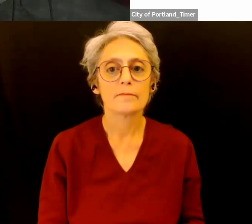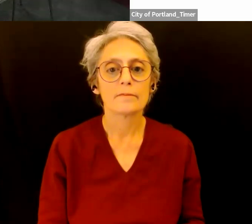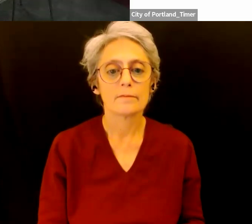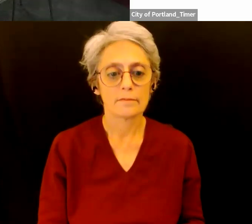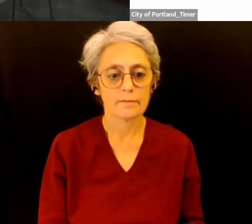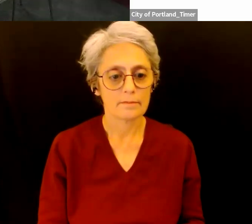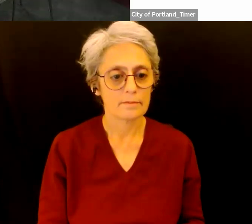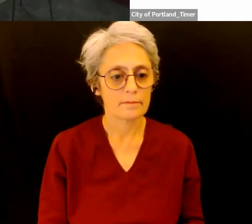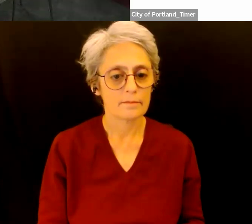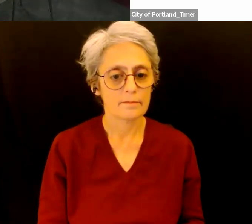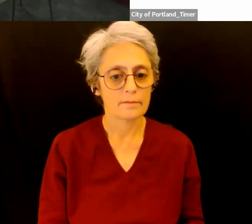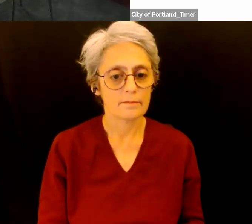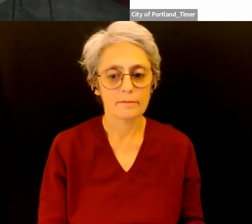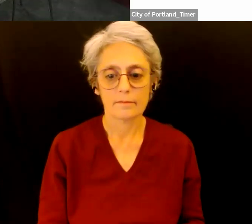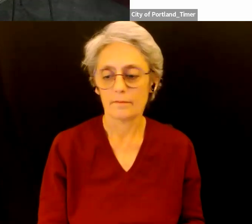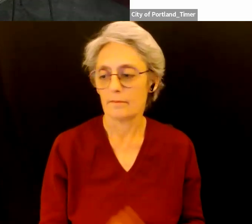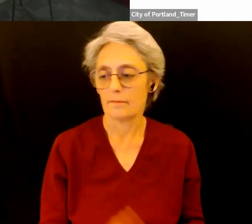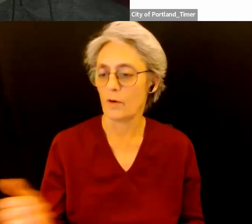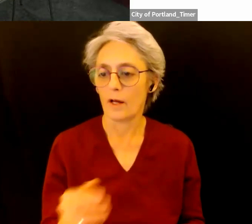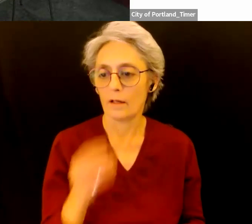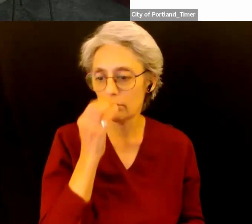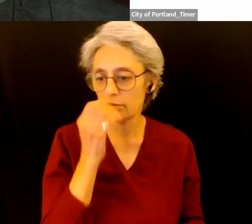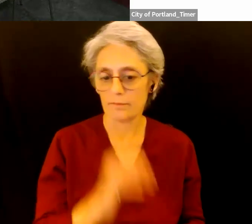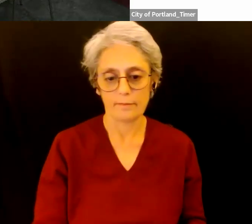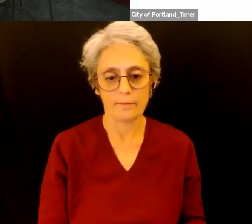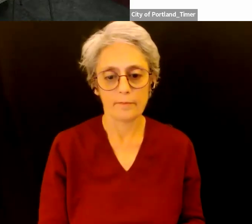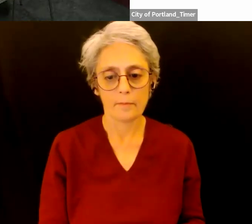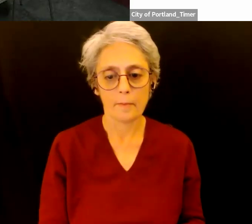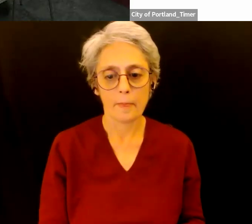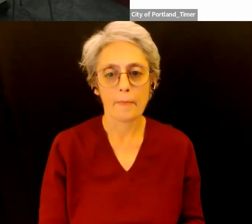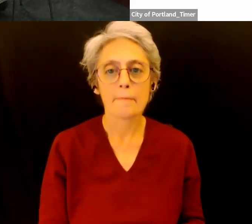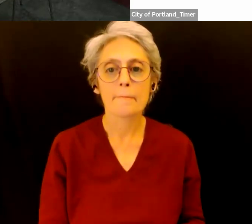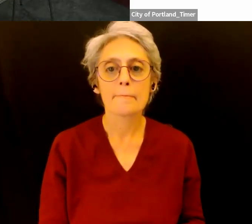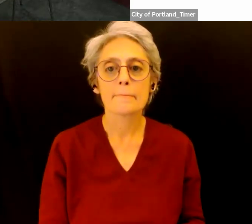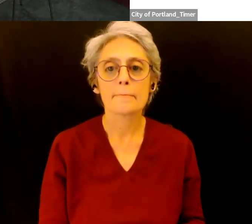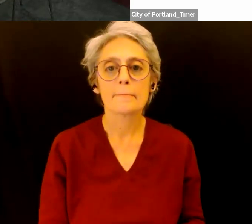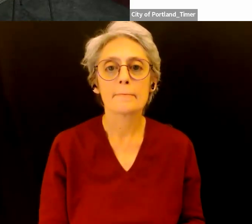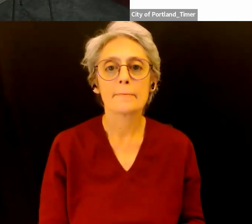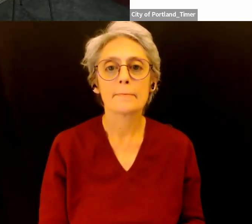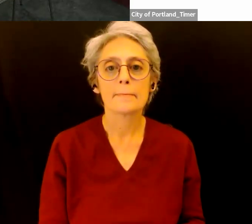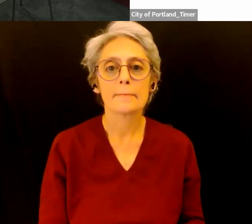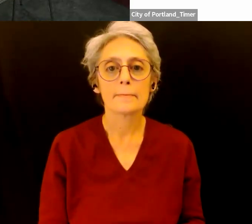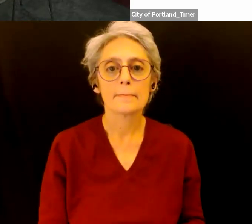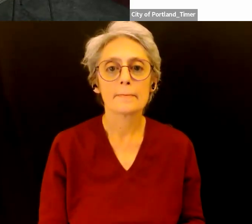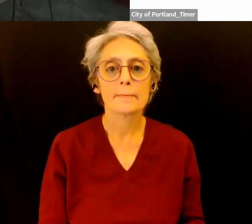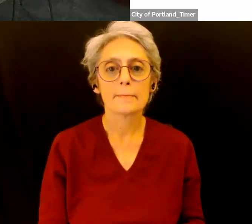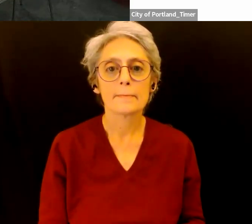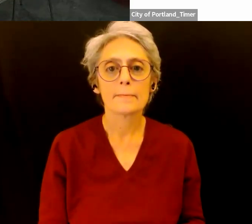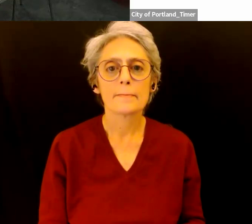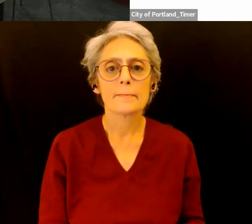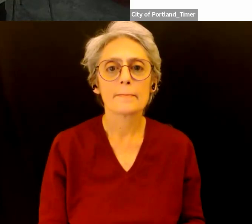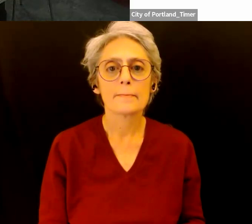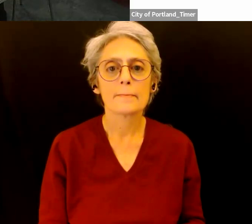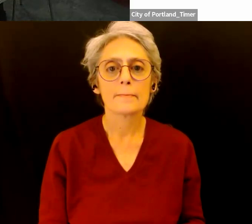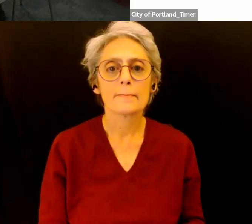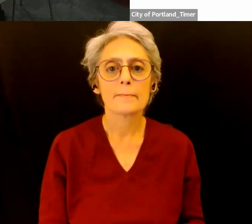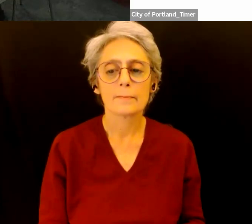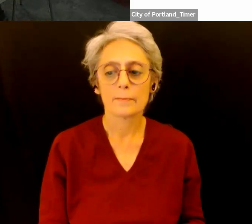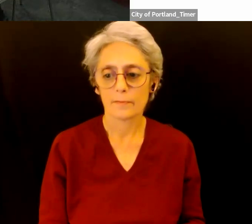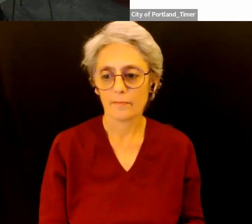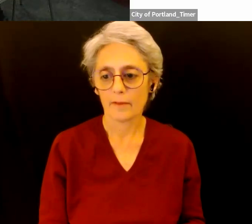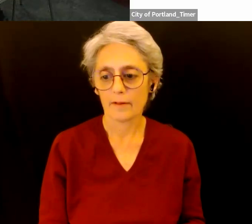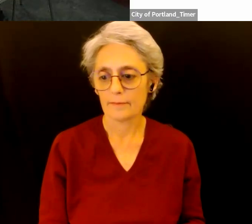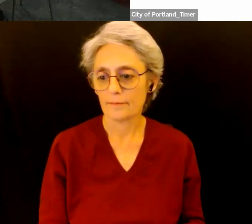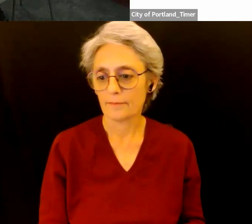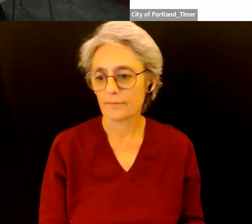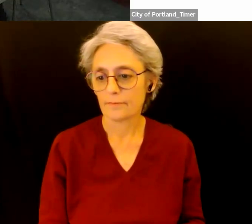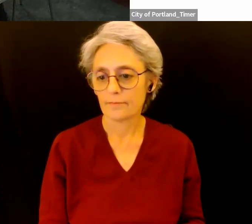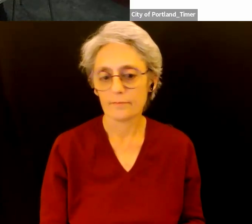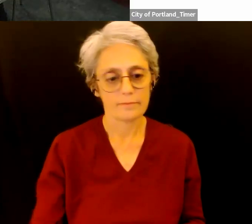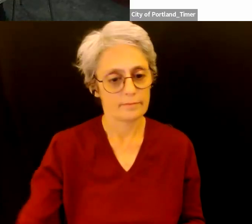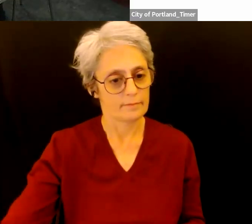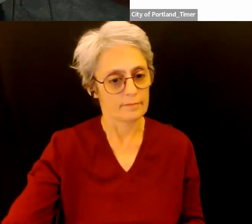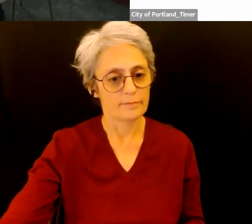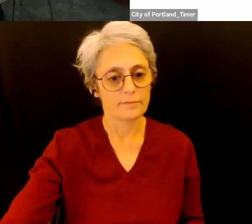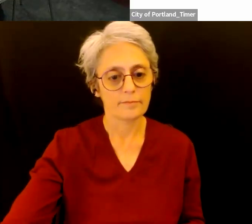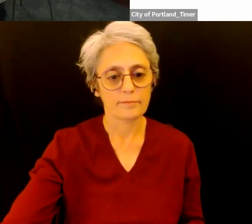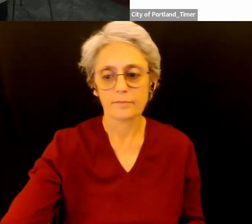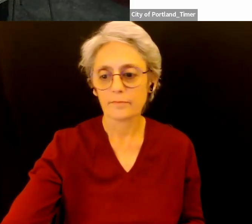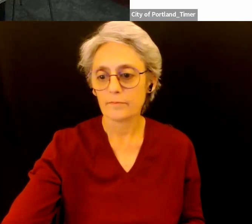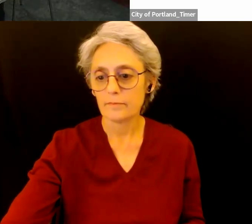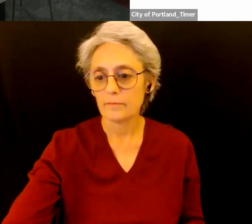Go ahead.